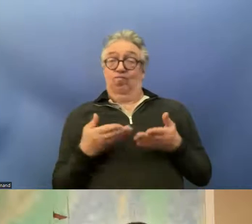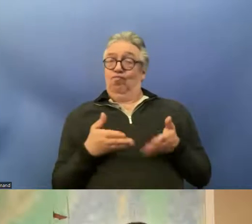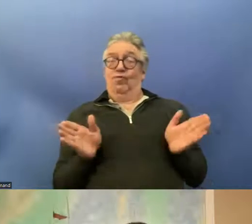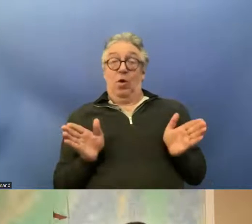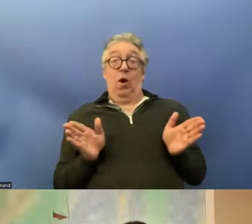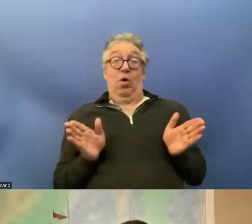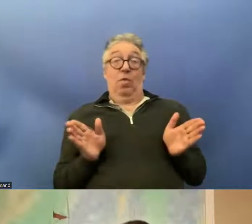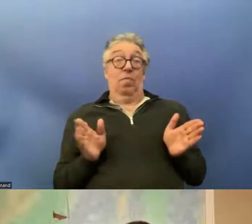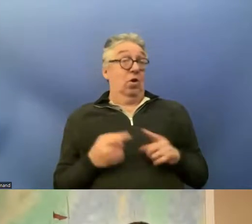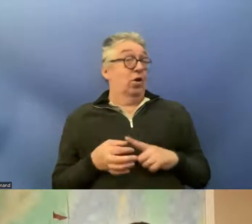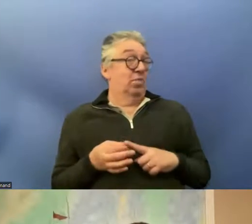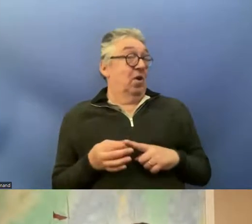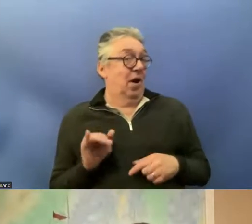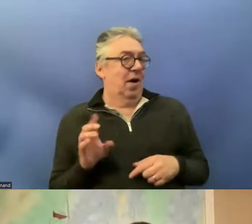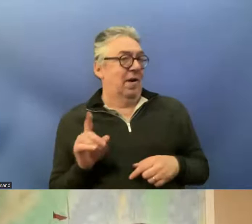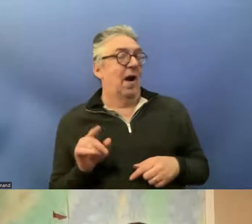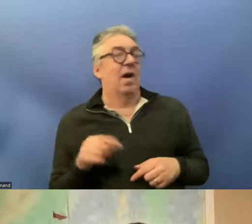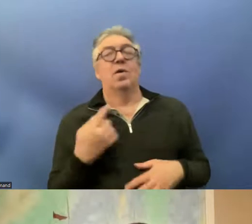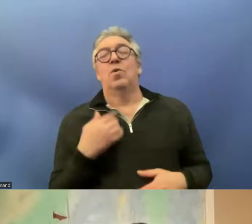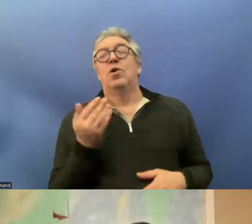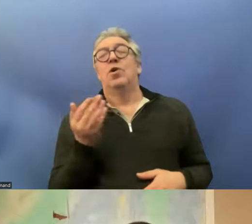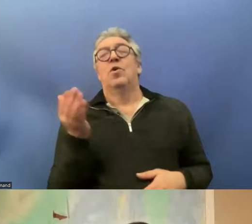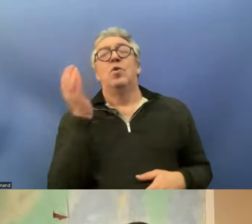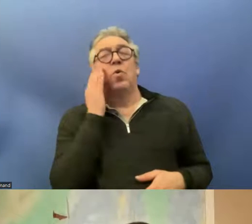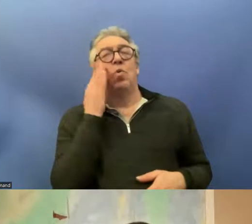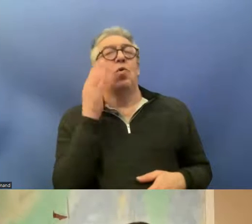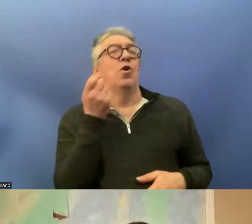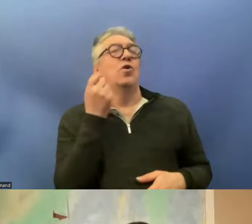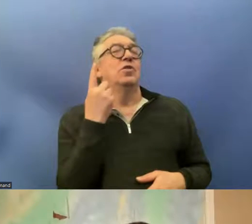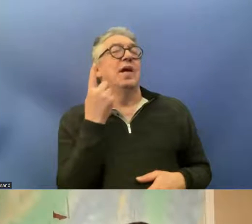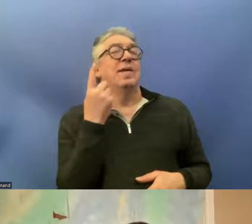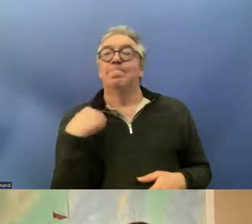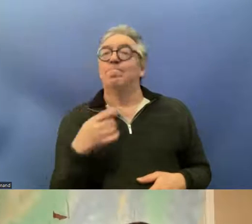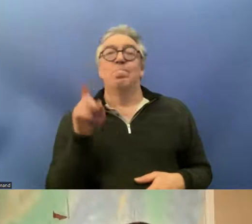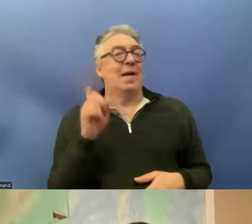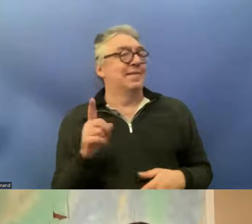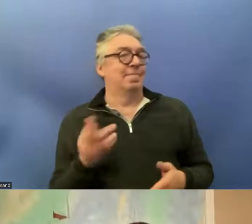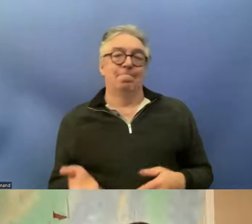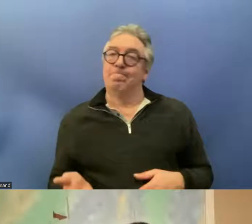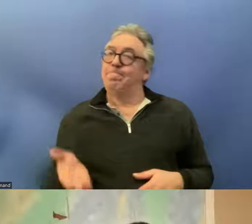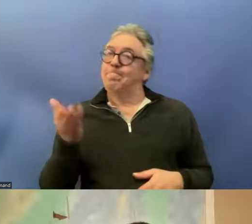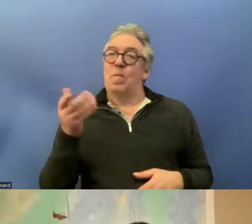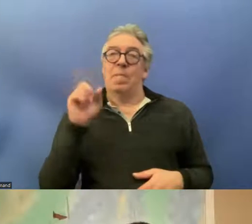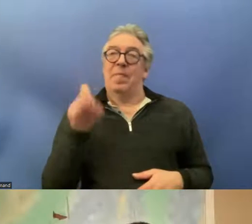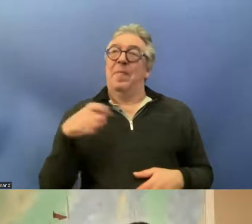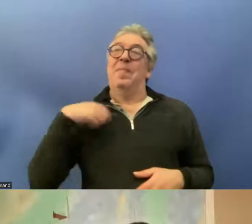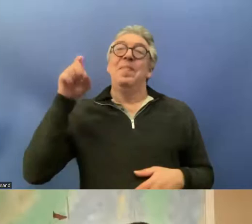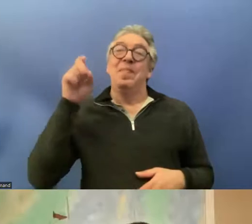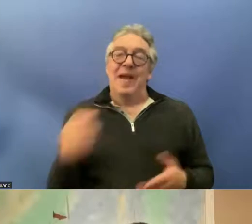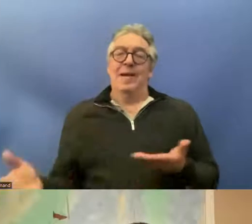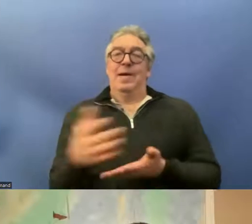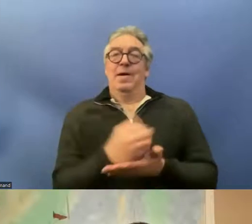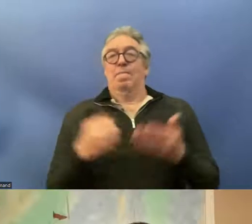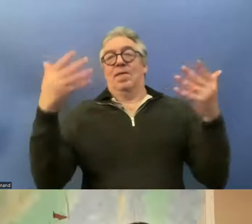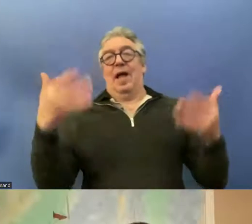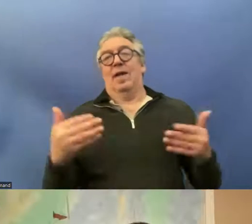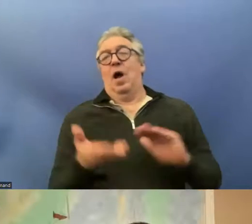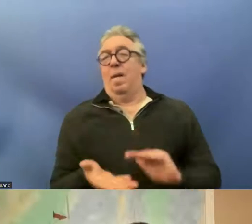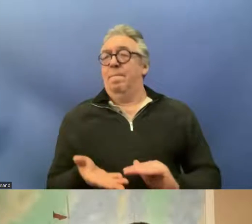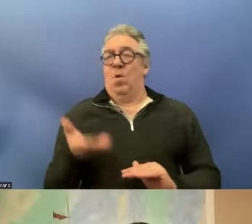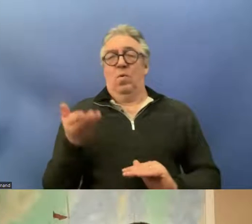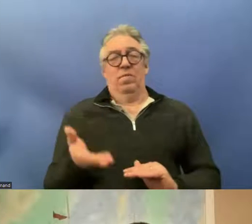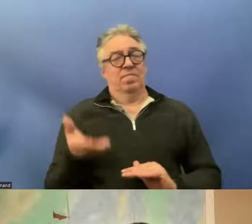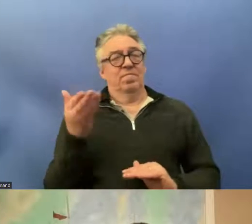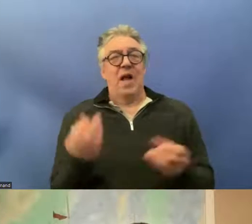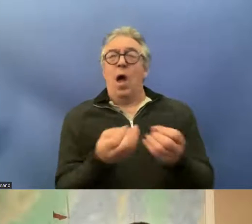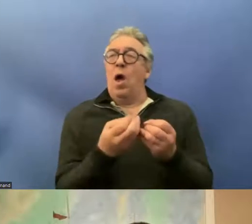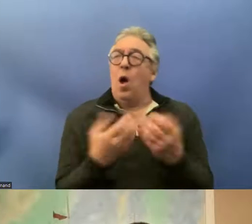IDA, we understand there's an increasing need for collecting more data on persons with disabilities.